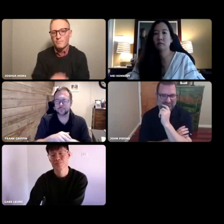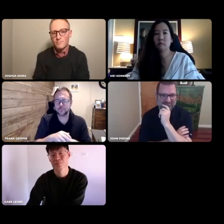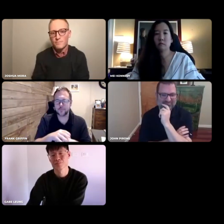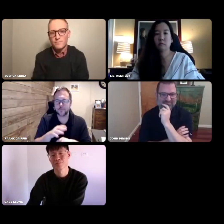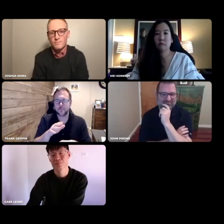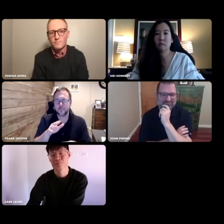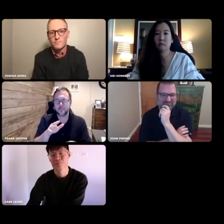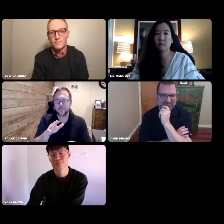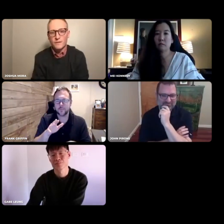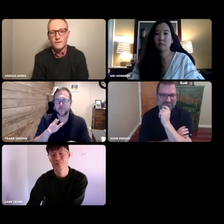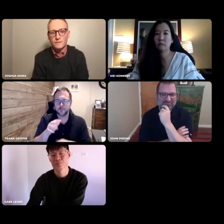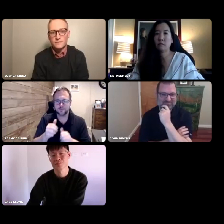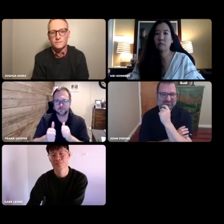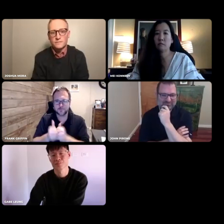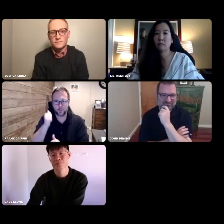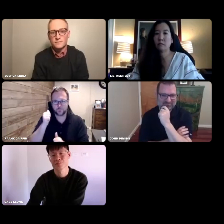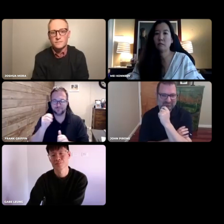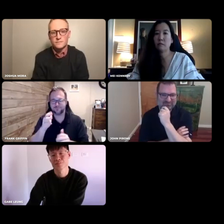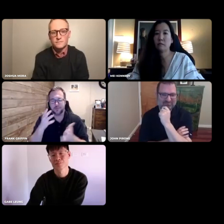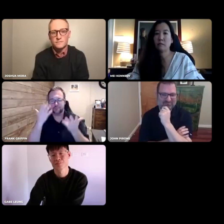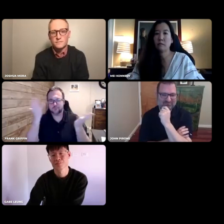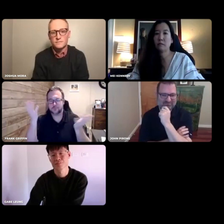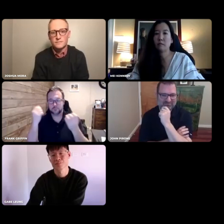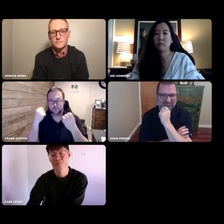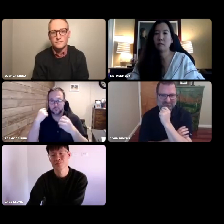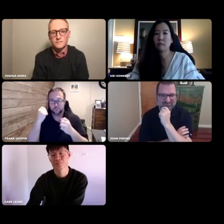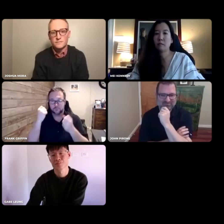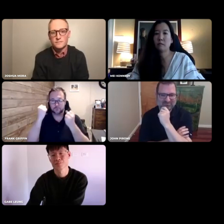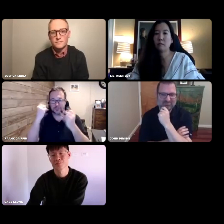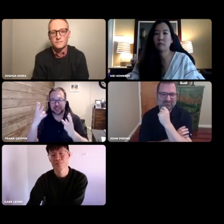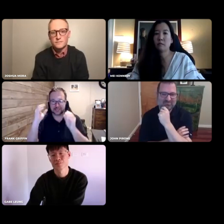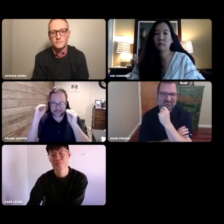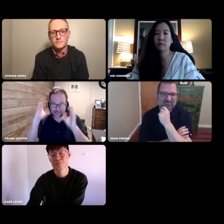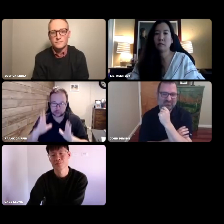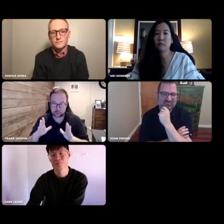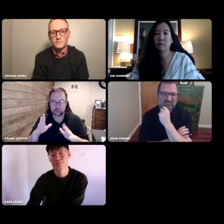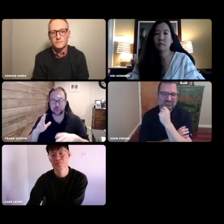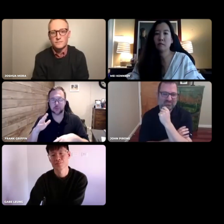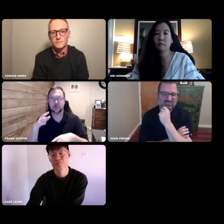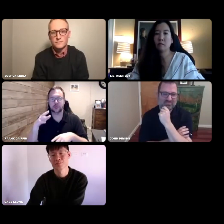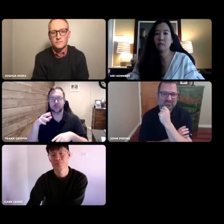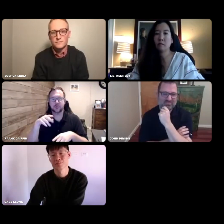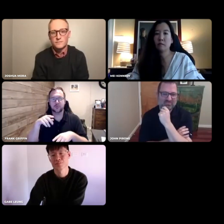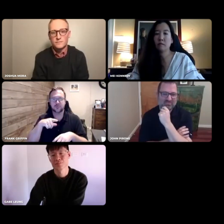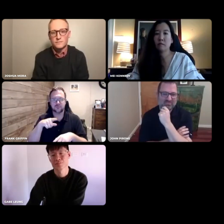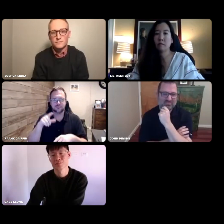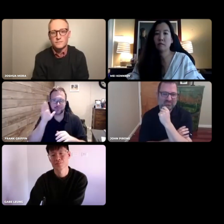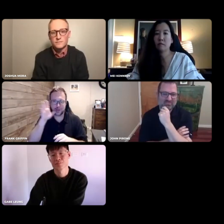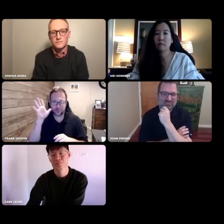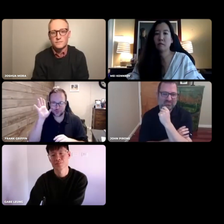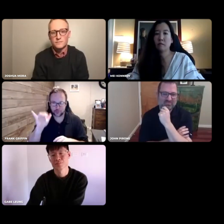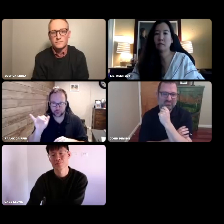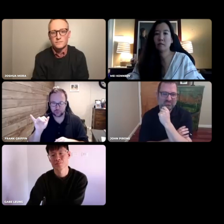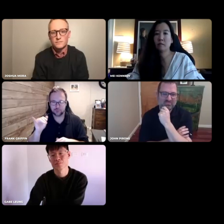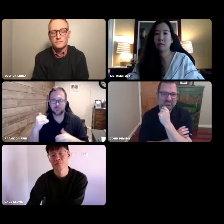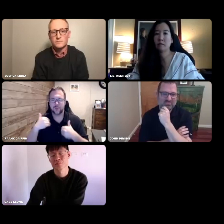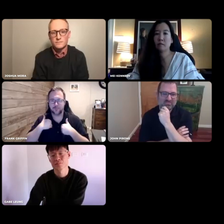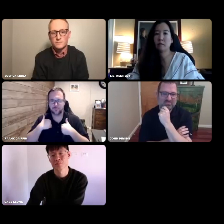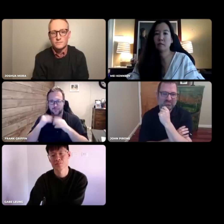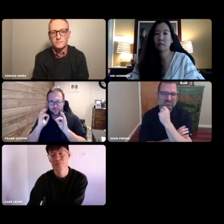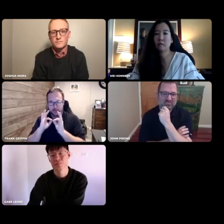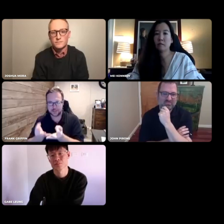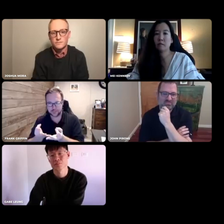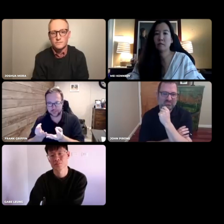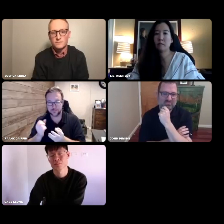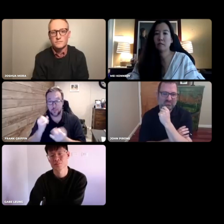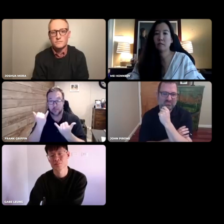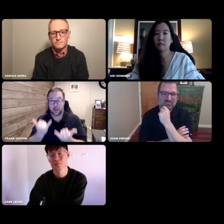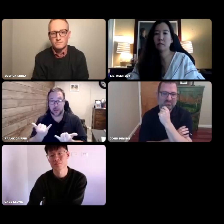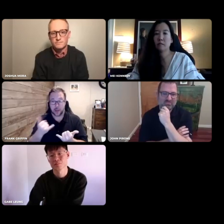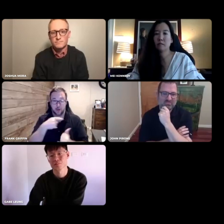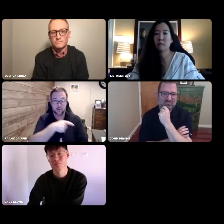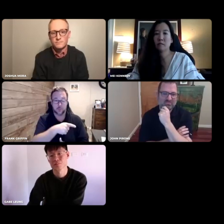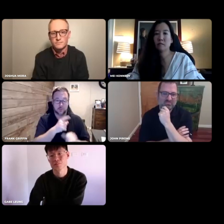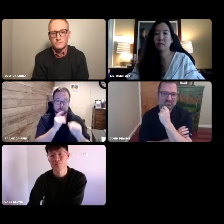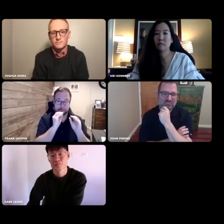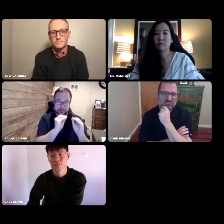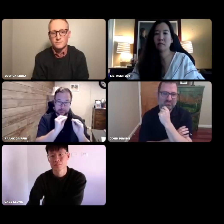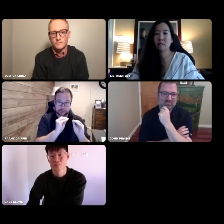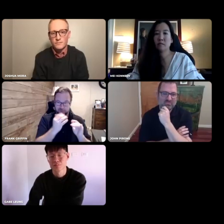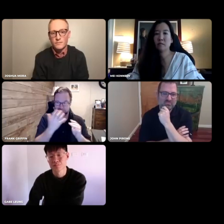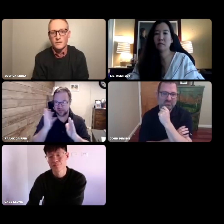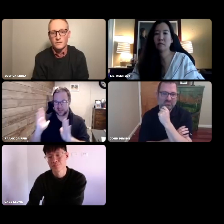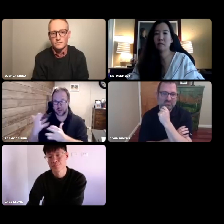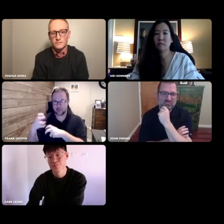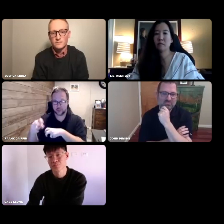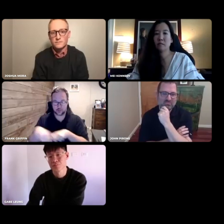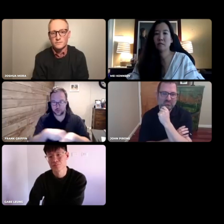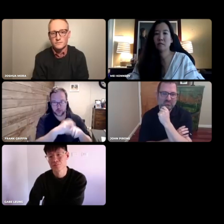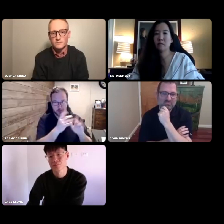Many teachers, I'm sure, are parents as well and have their own families.